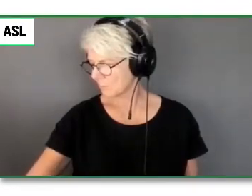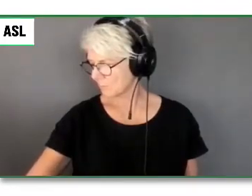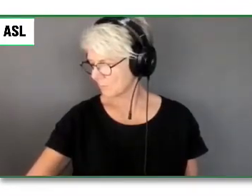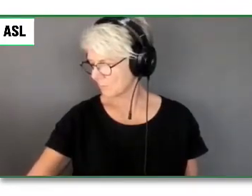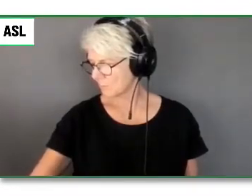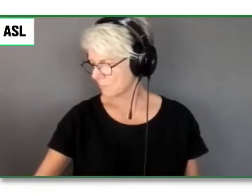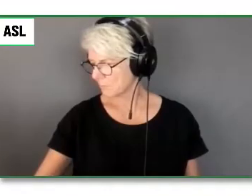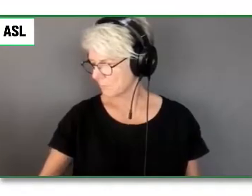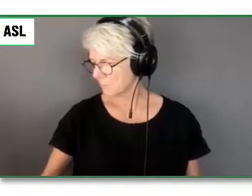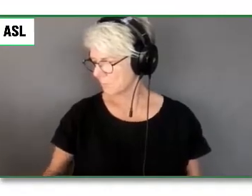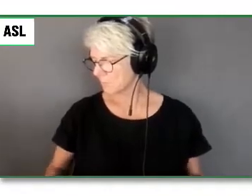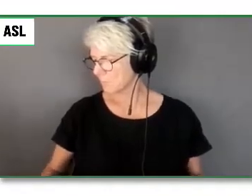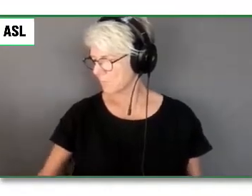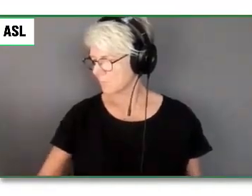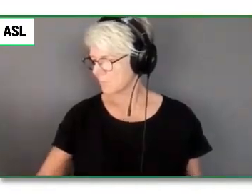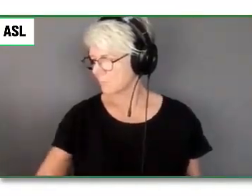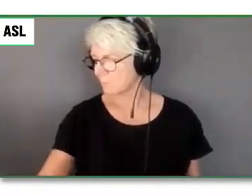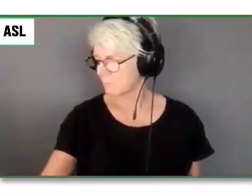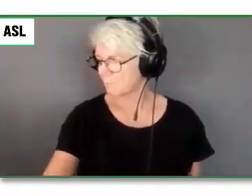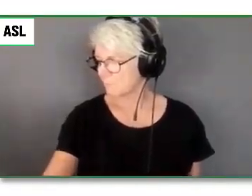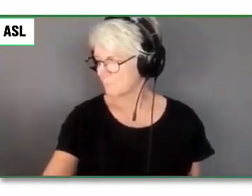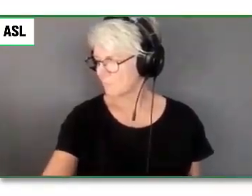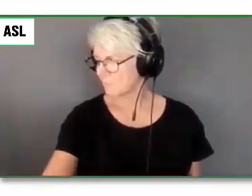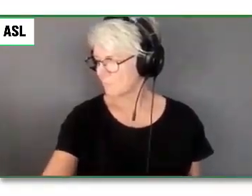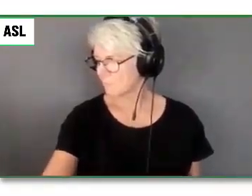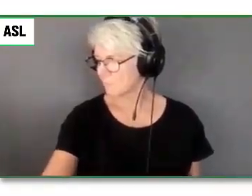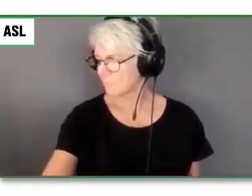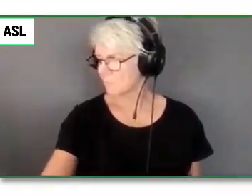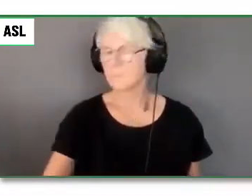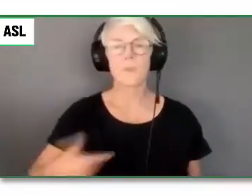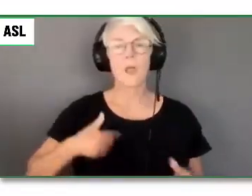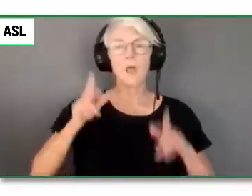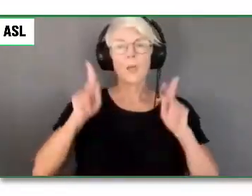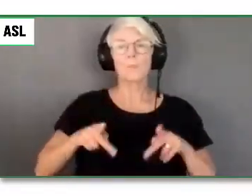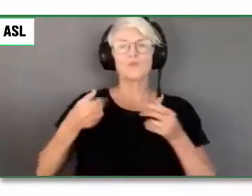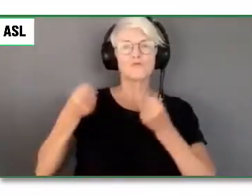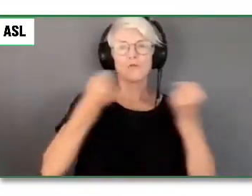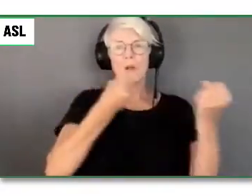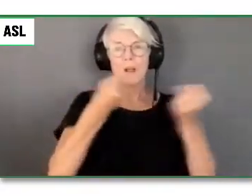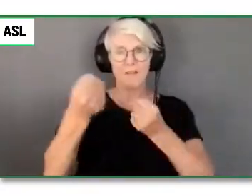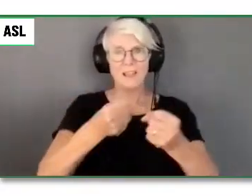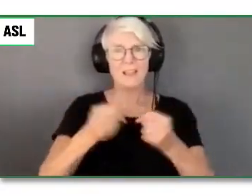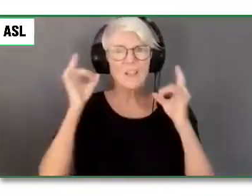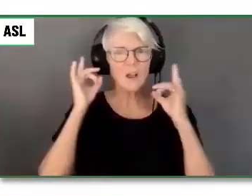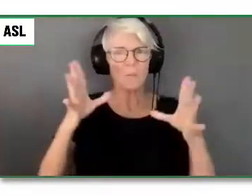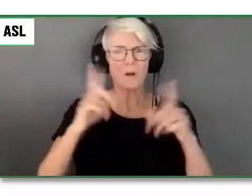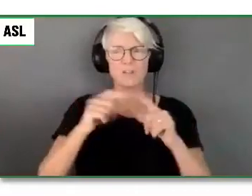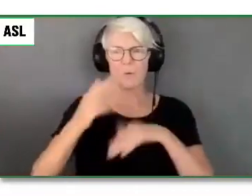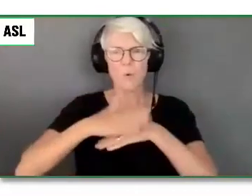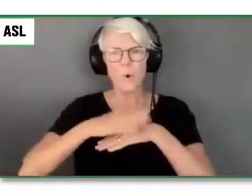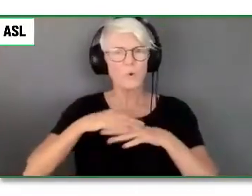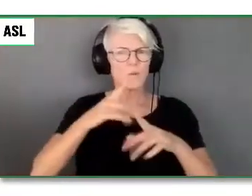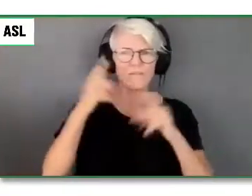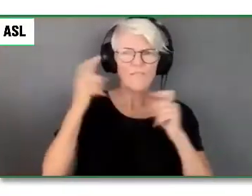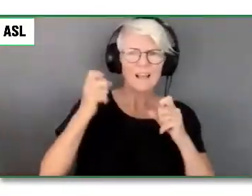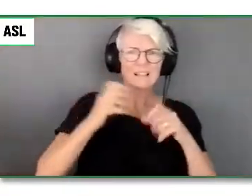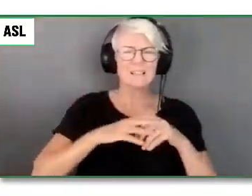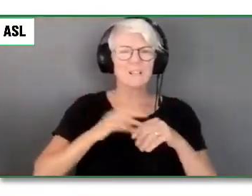good downhill the person driving it's Cara, though she's the one in charge, she tells us when we're going too fast, tells us if she's not feeling safe or